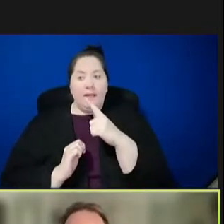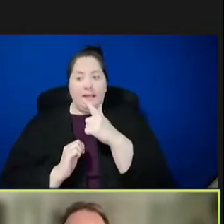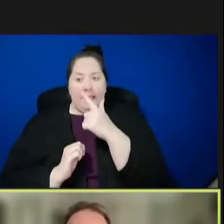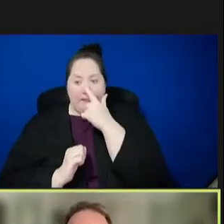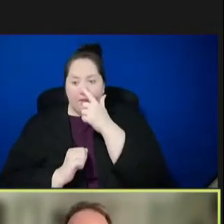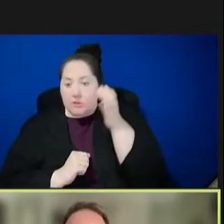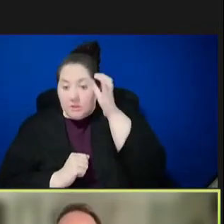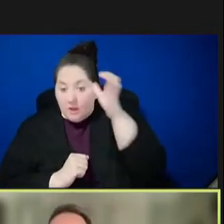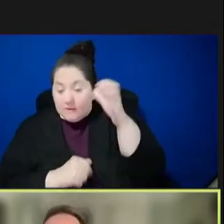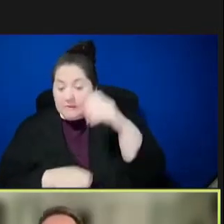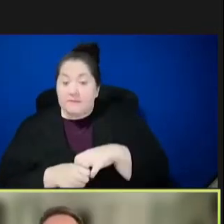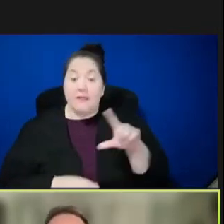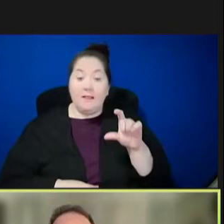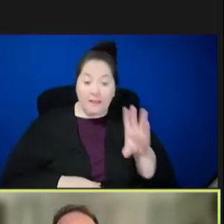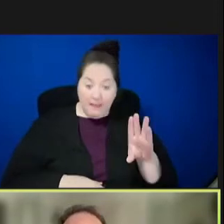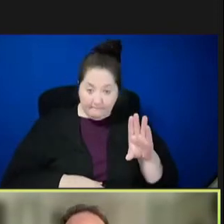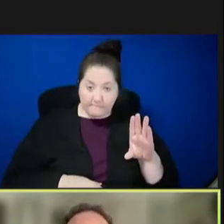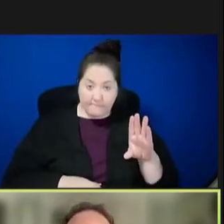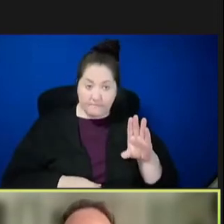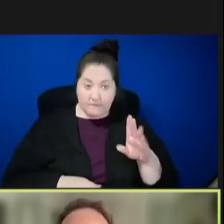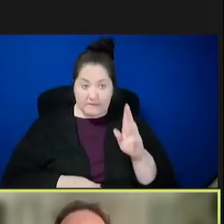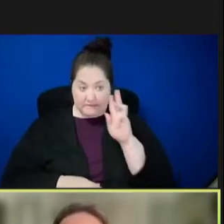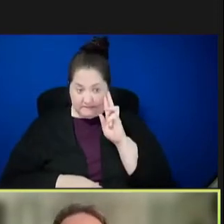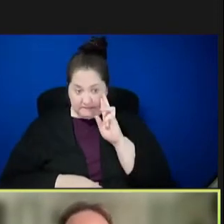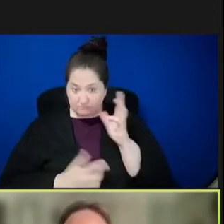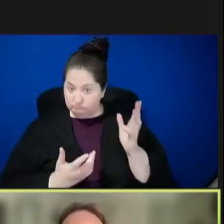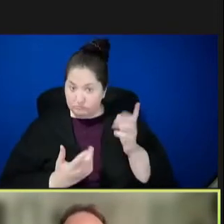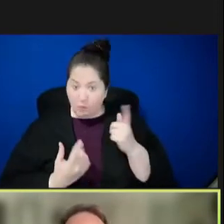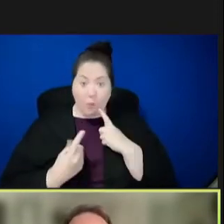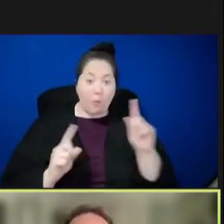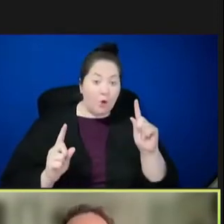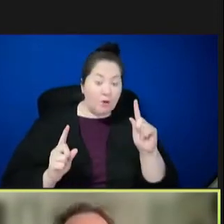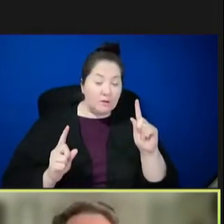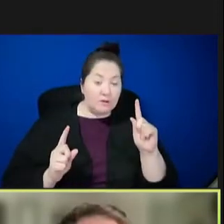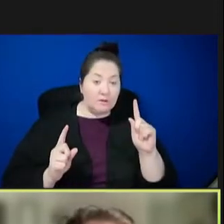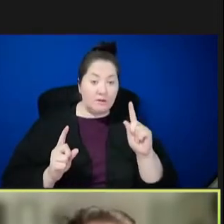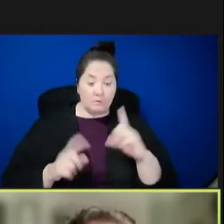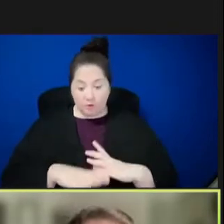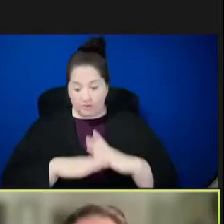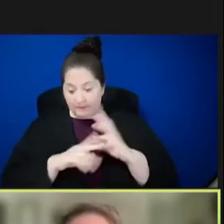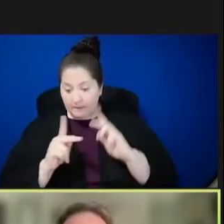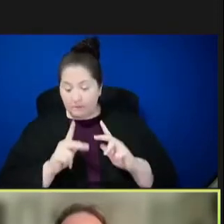in the lab to see if they actually work in protecting people, extending people's